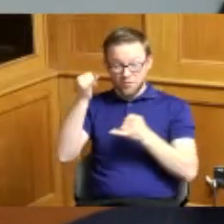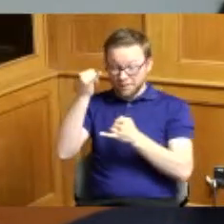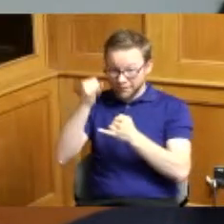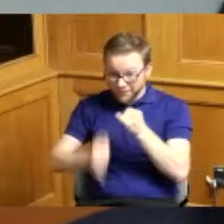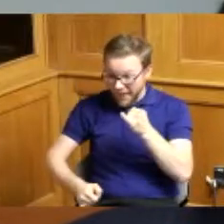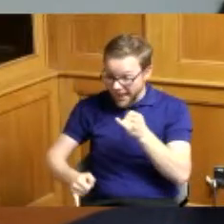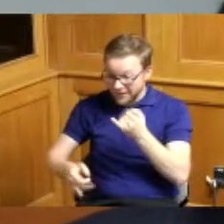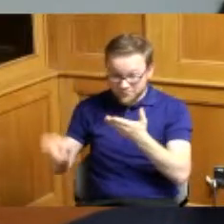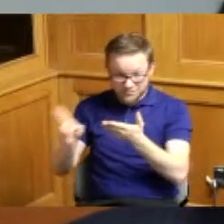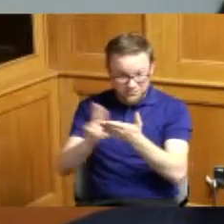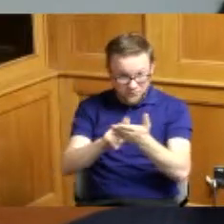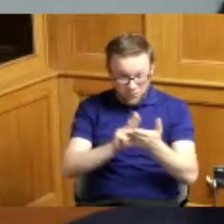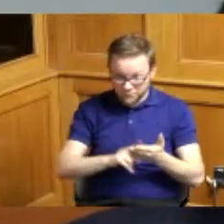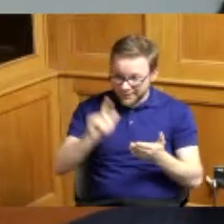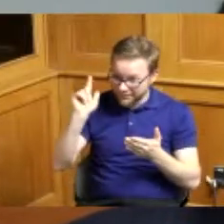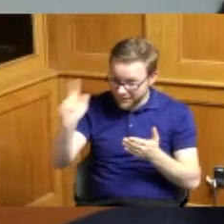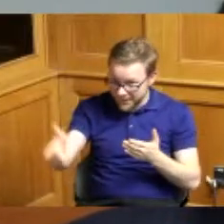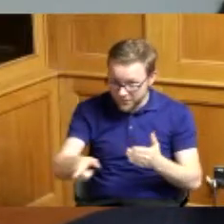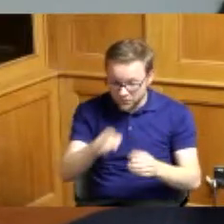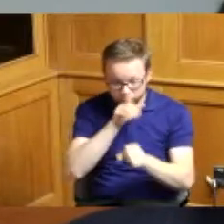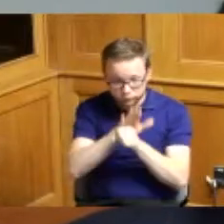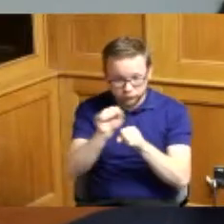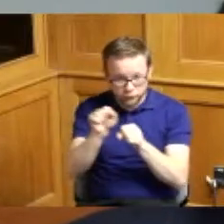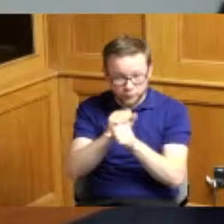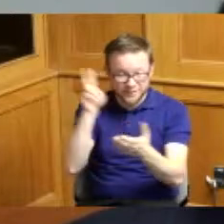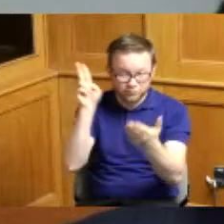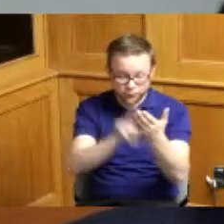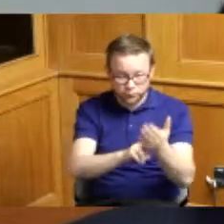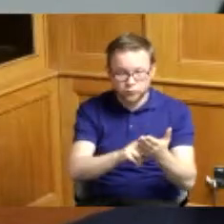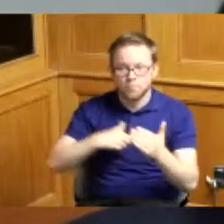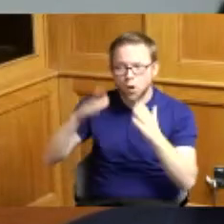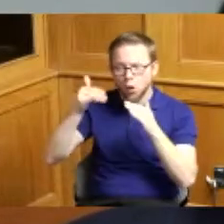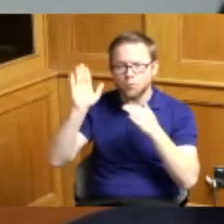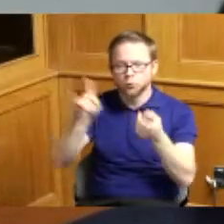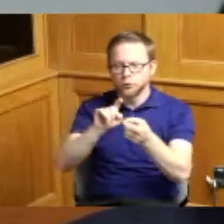it might include some some verbiage uh responsive to those concerns of the board so I just wanted to